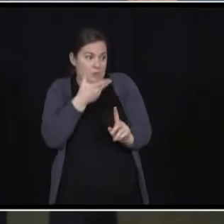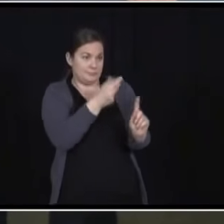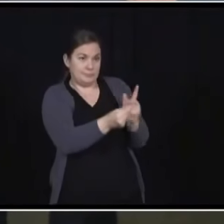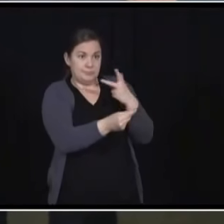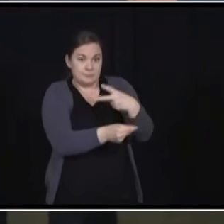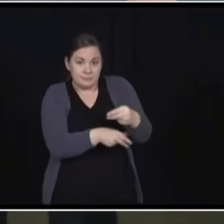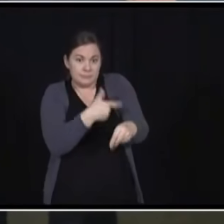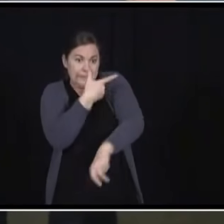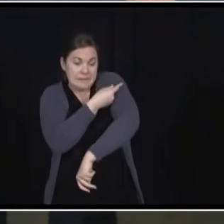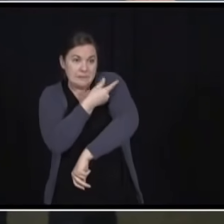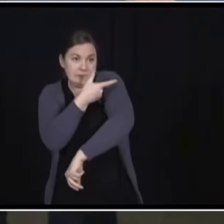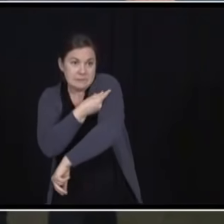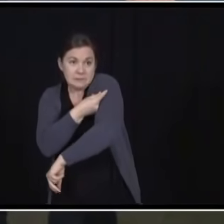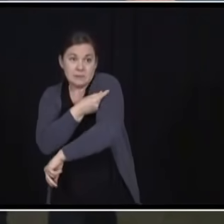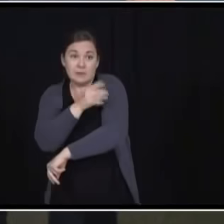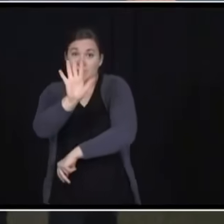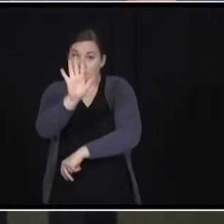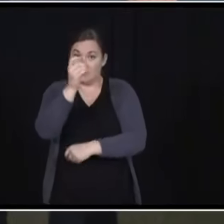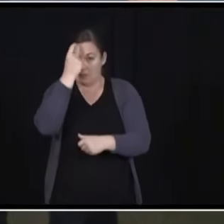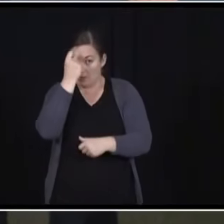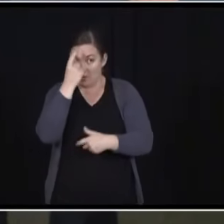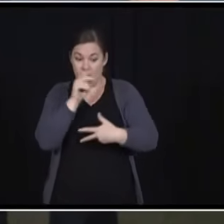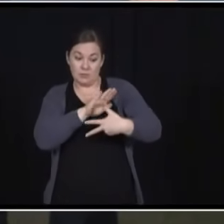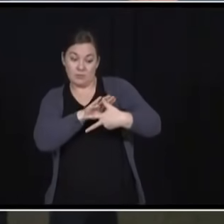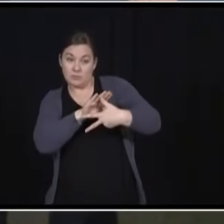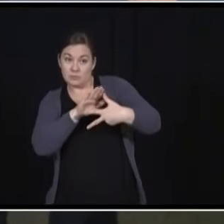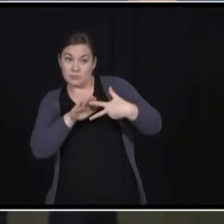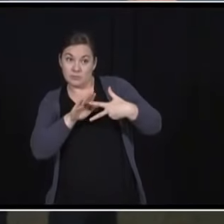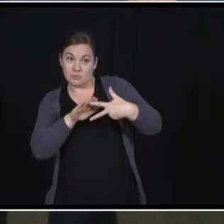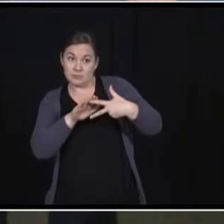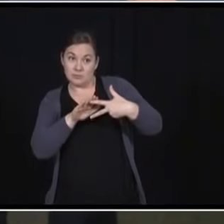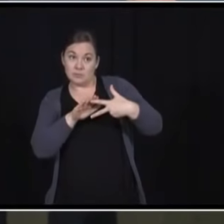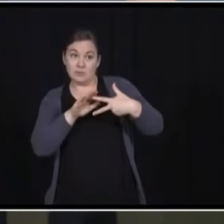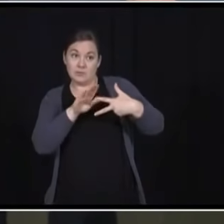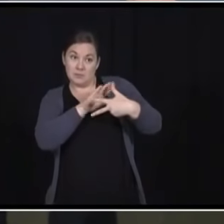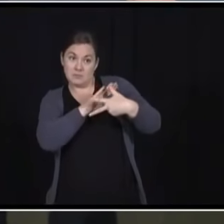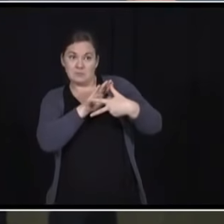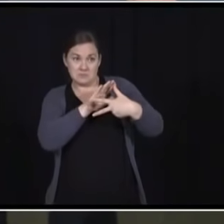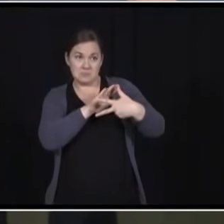precisely, and we have a pretty good idea based on per capita distribution but we need